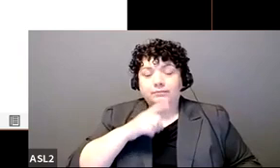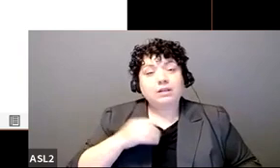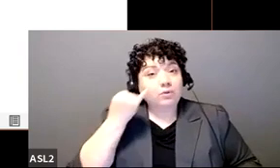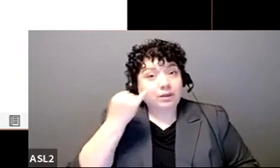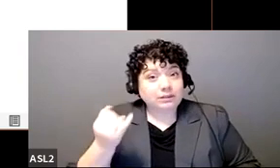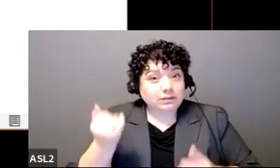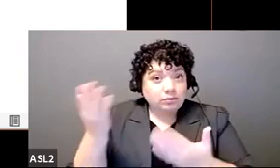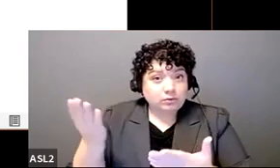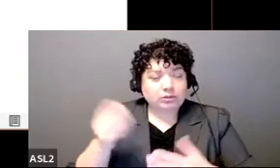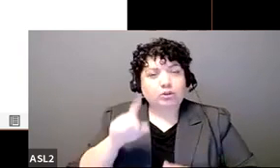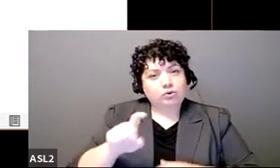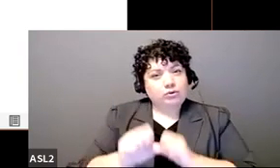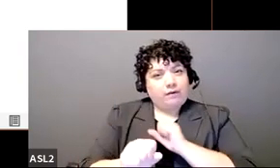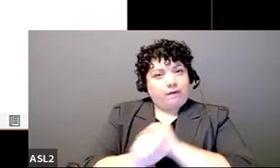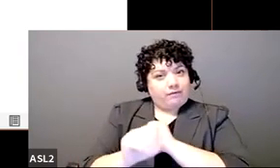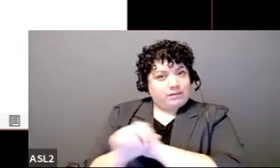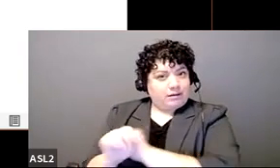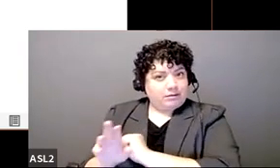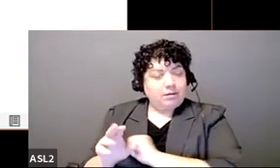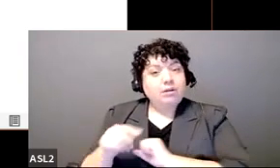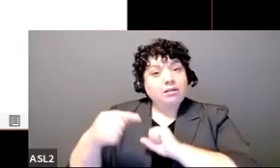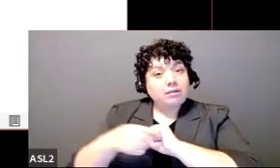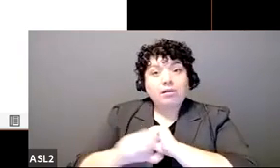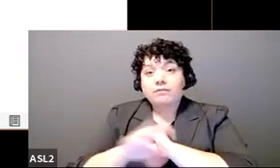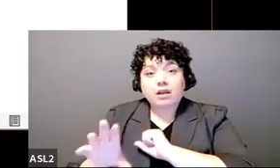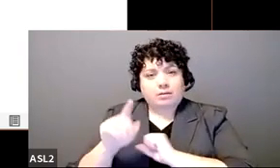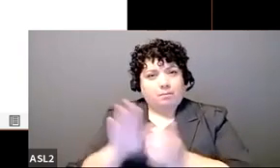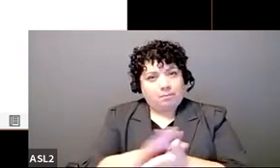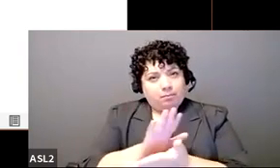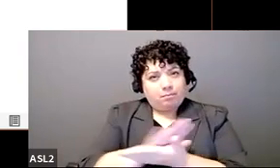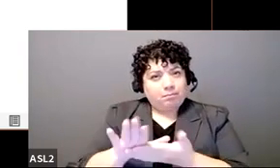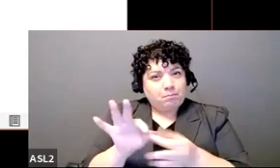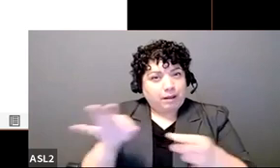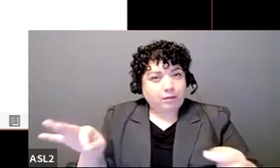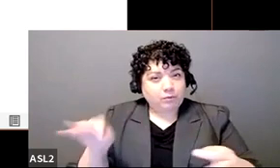are advertising programs in plain language in multiple formats and through channels